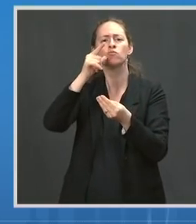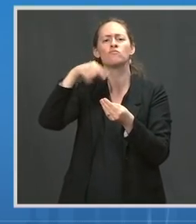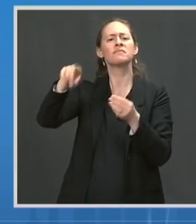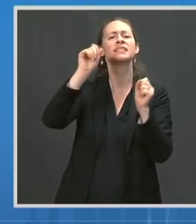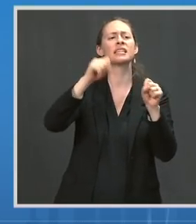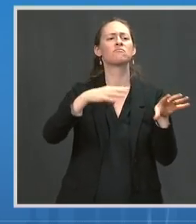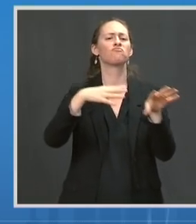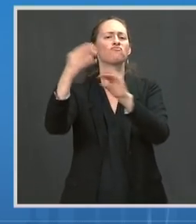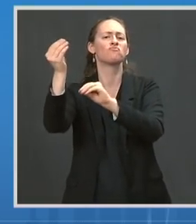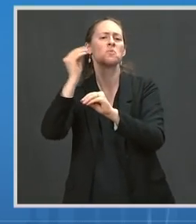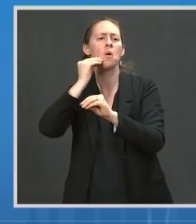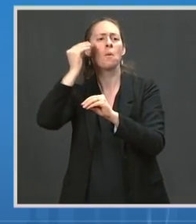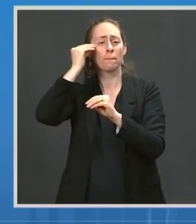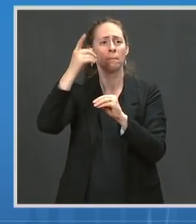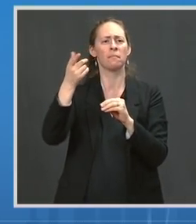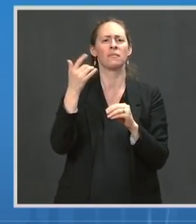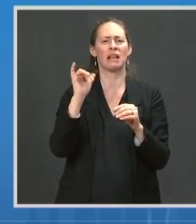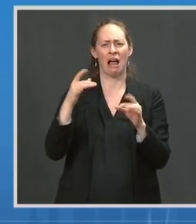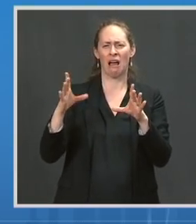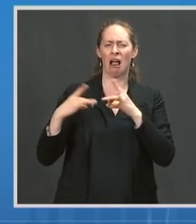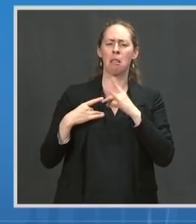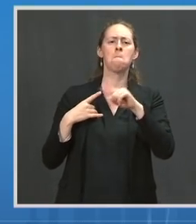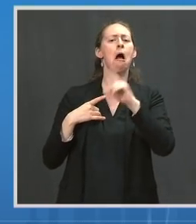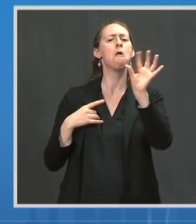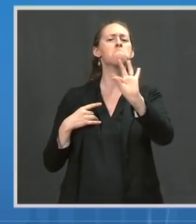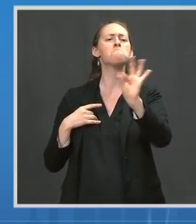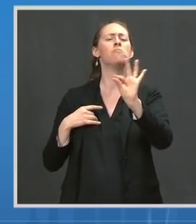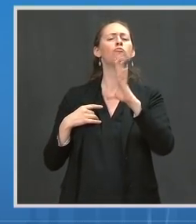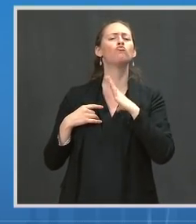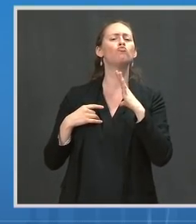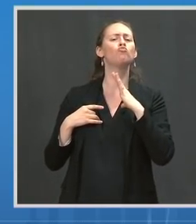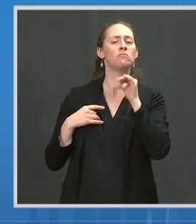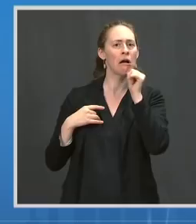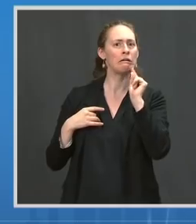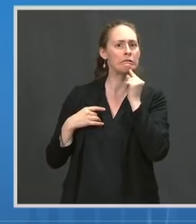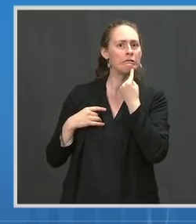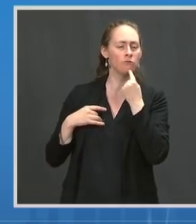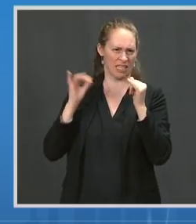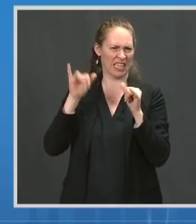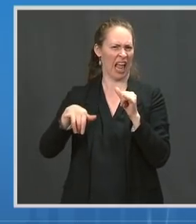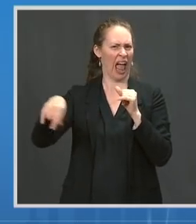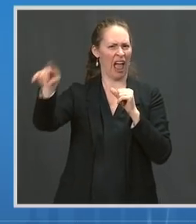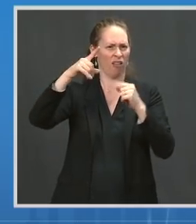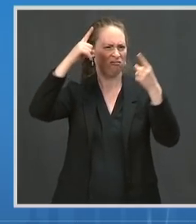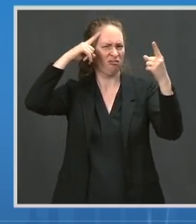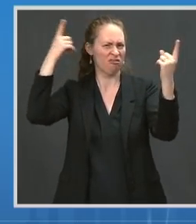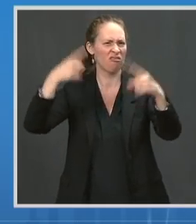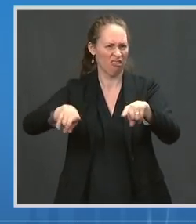at a high risk of clinical progression, as defined by the Emergency Use Authorization criteria.